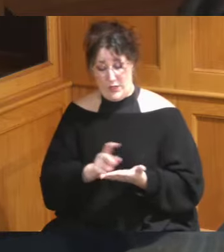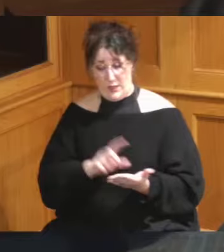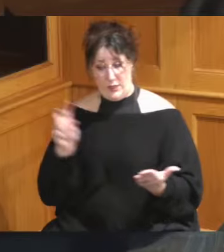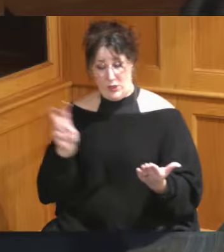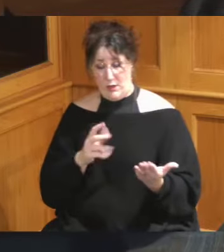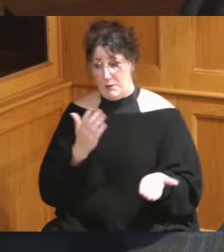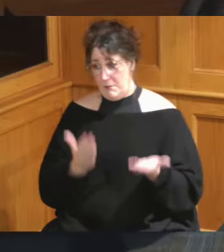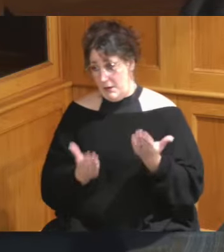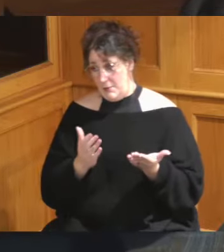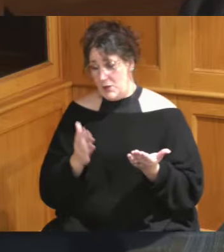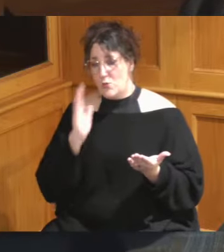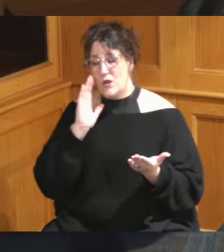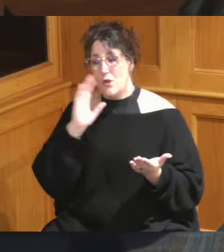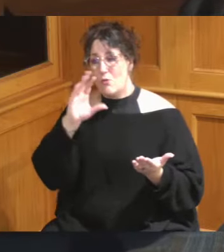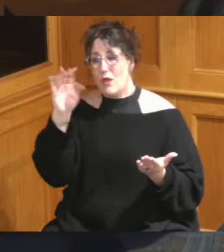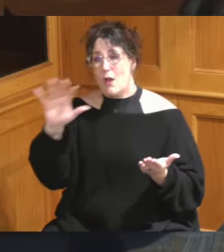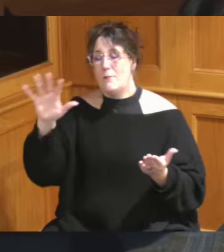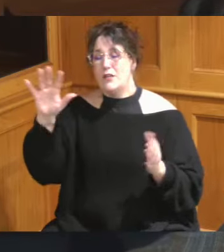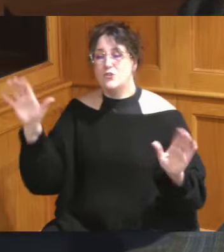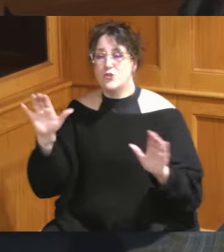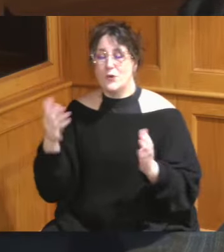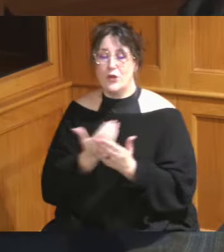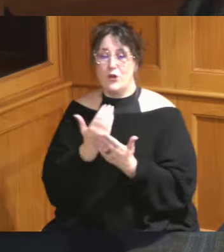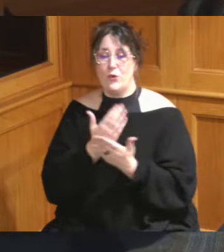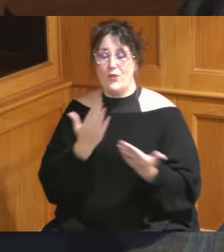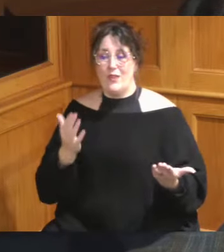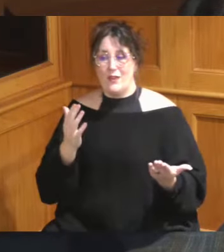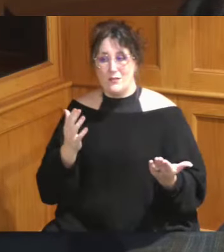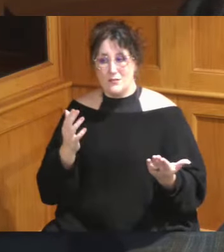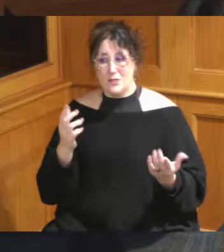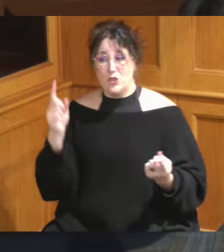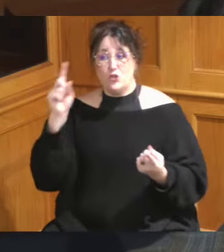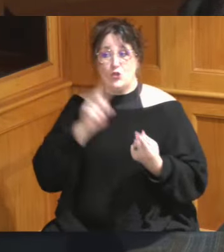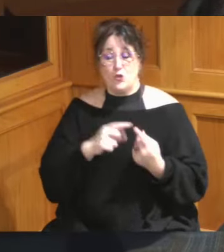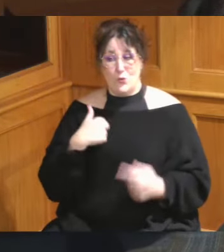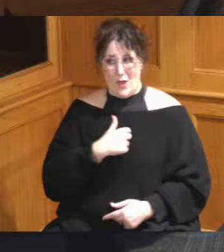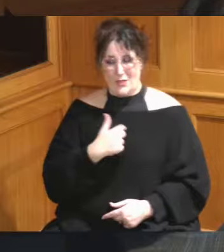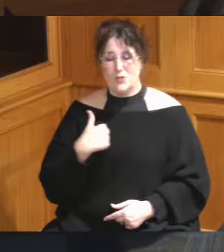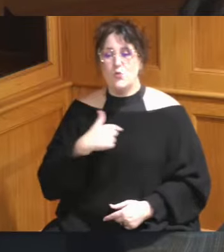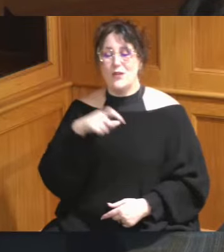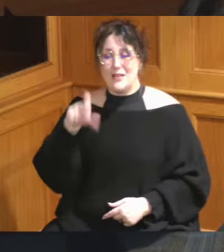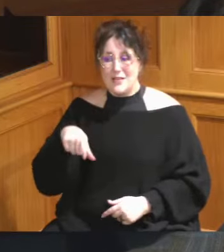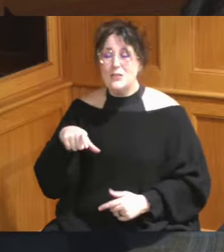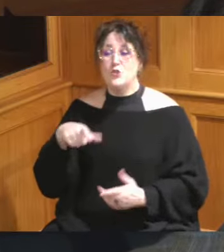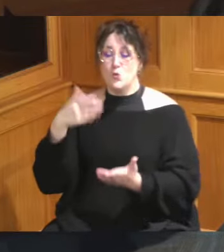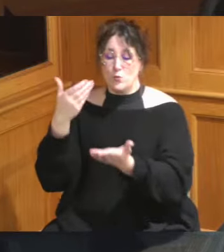these companies are doing some new things to us. They need to be exposed. If they overcharging the